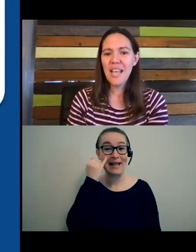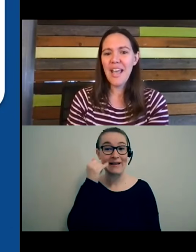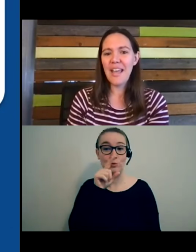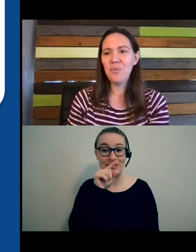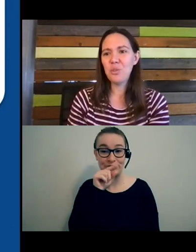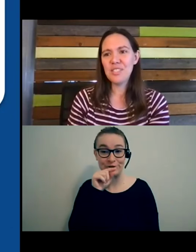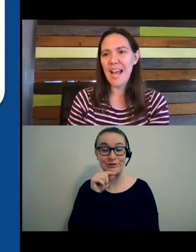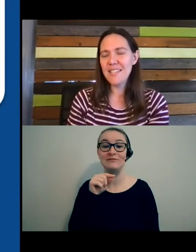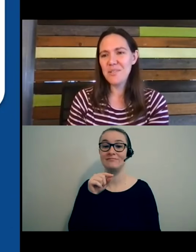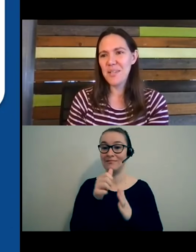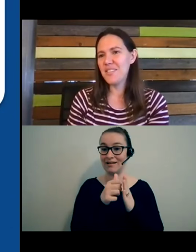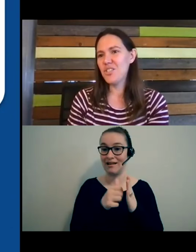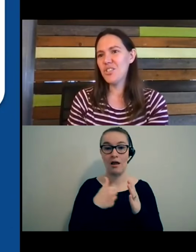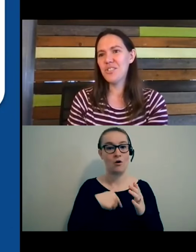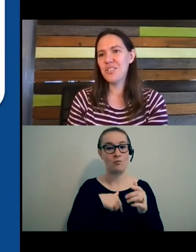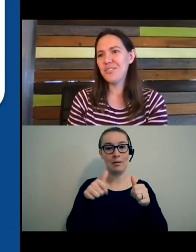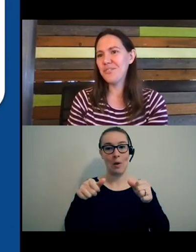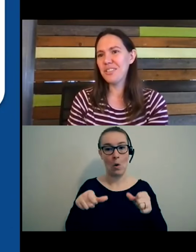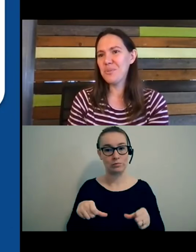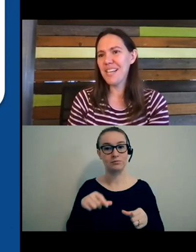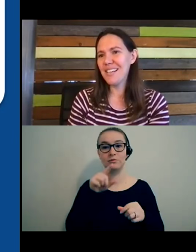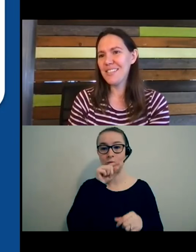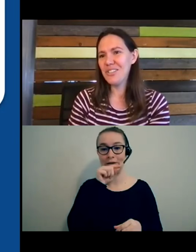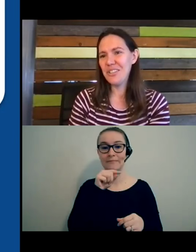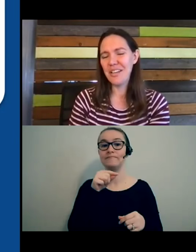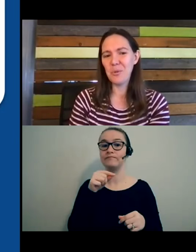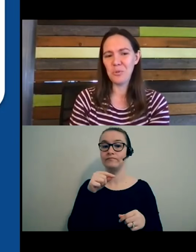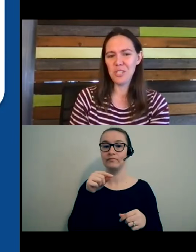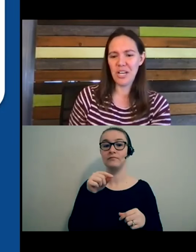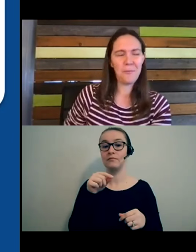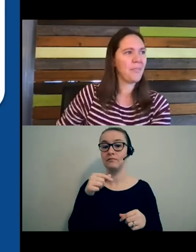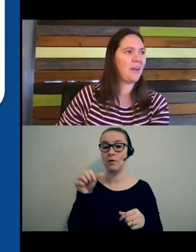and we're just @equalizedigital so feel free to tweet us or reach out that way.